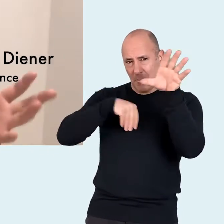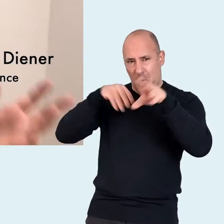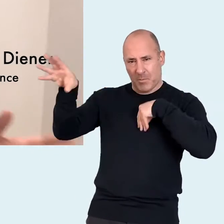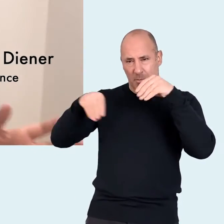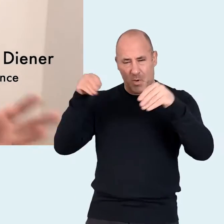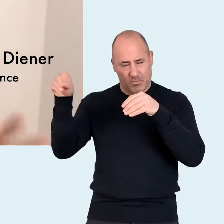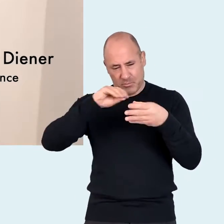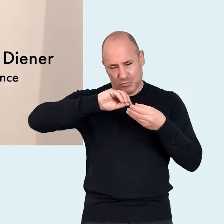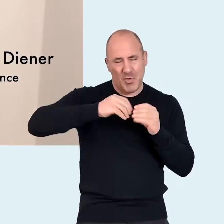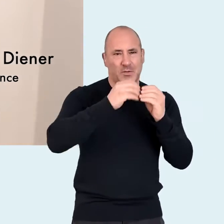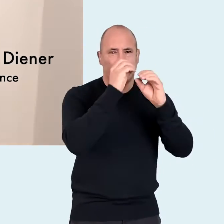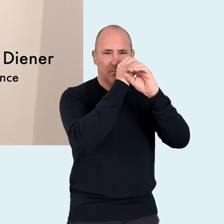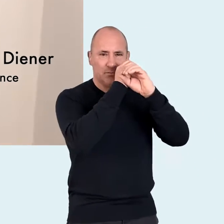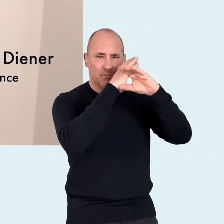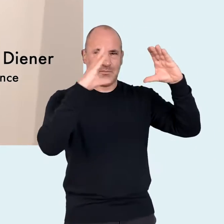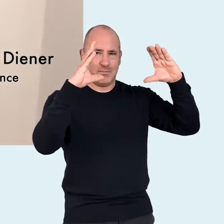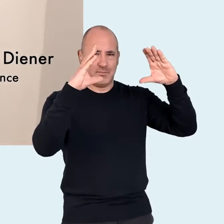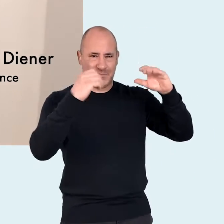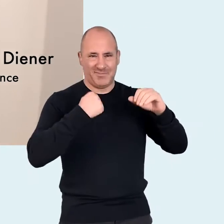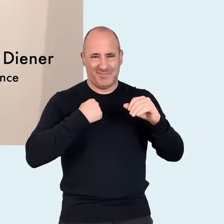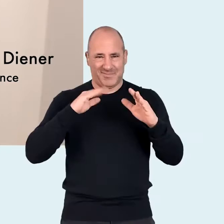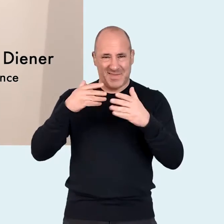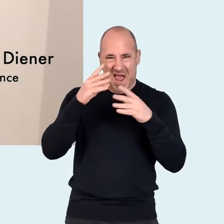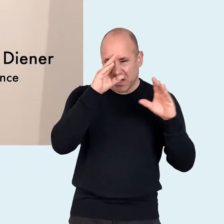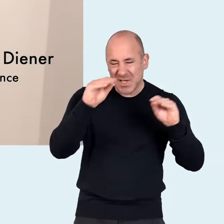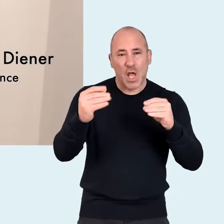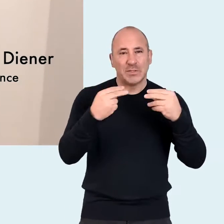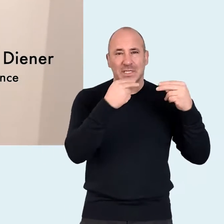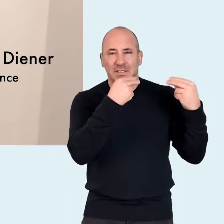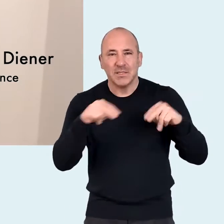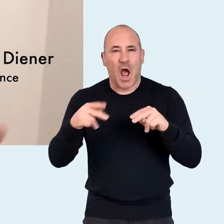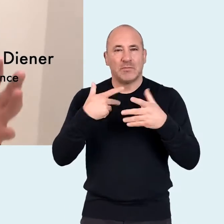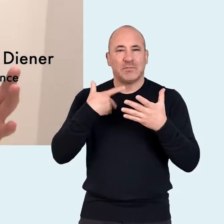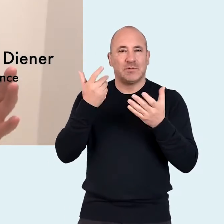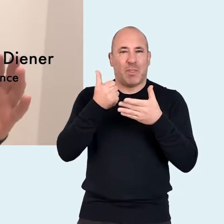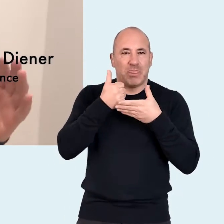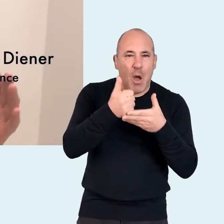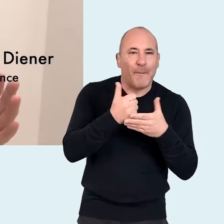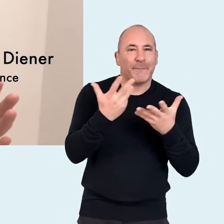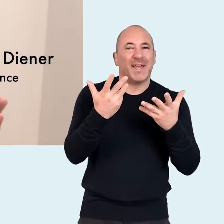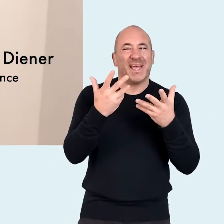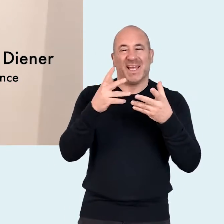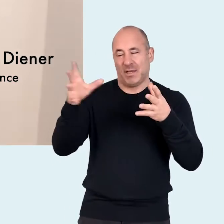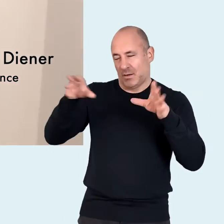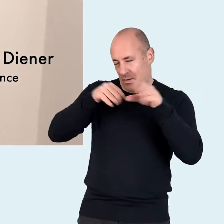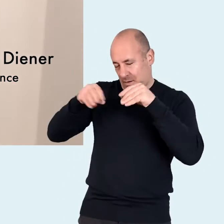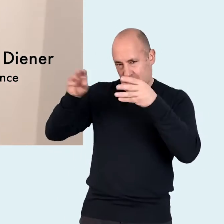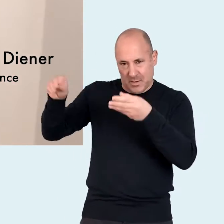my different professional experiences. For me, I brought together my background in education,